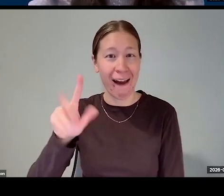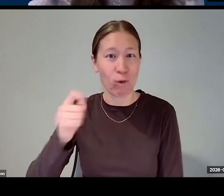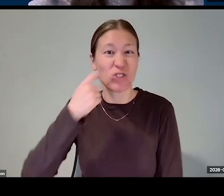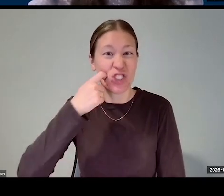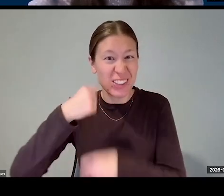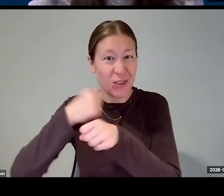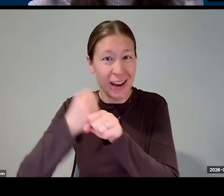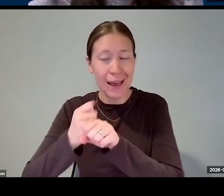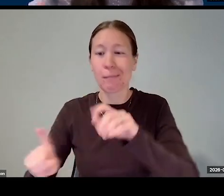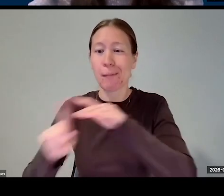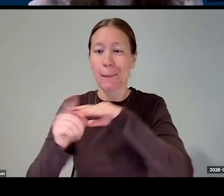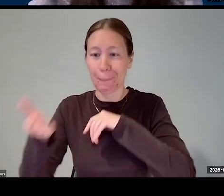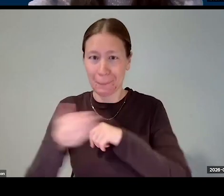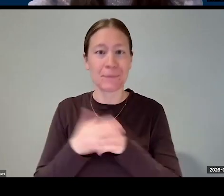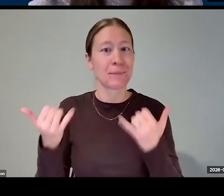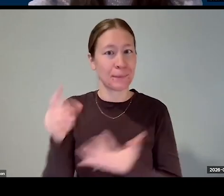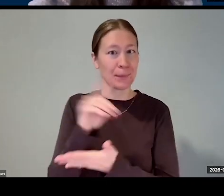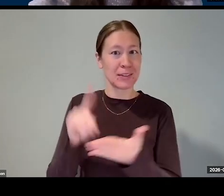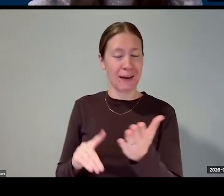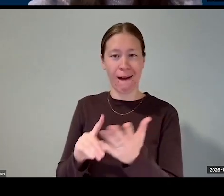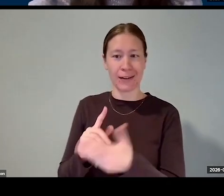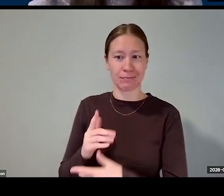and it will have the design set up exactly the way I want.